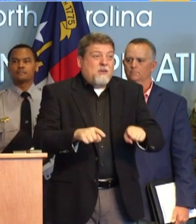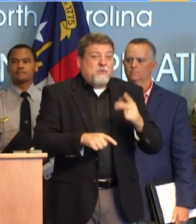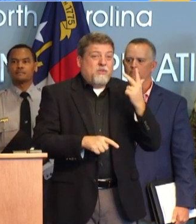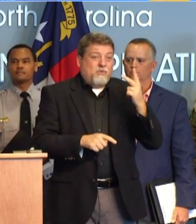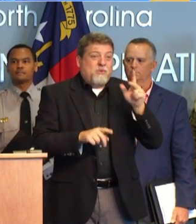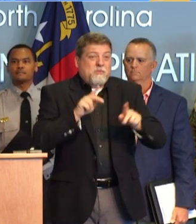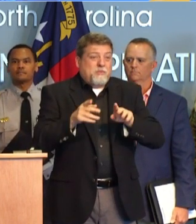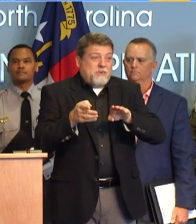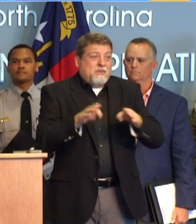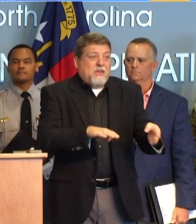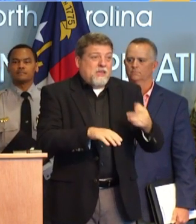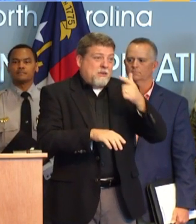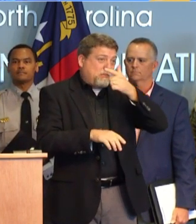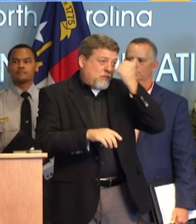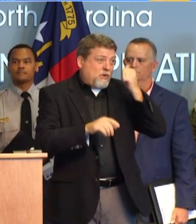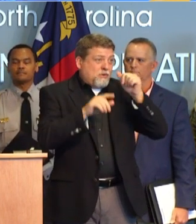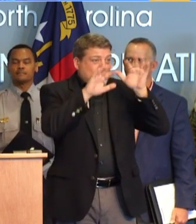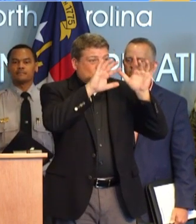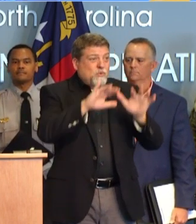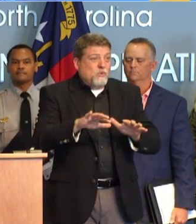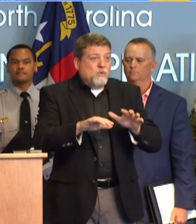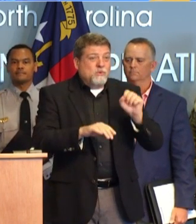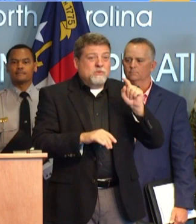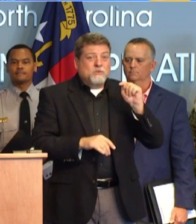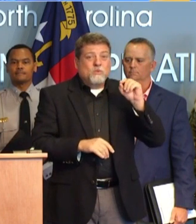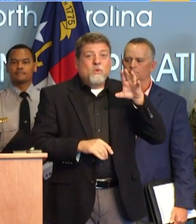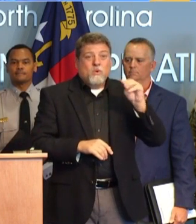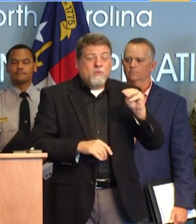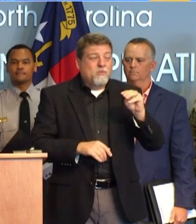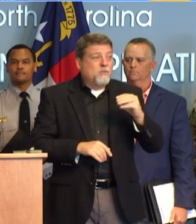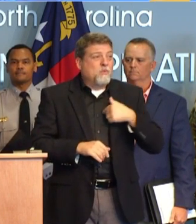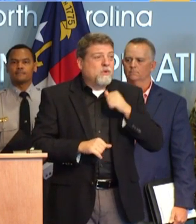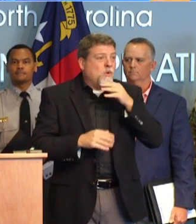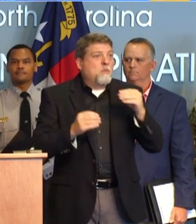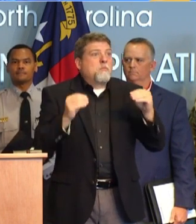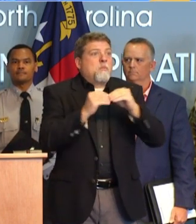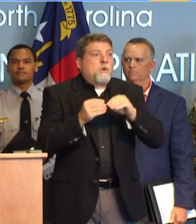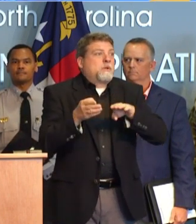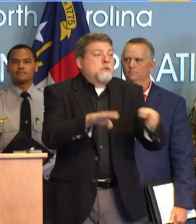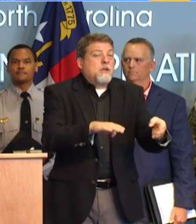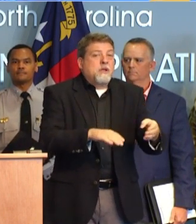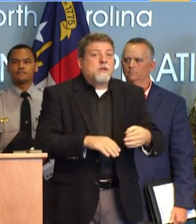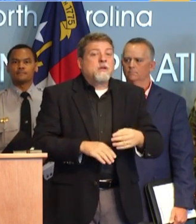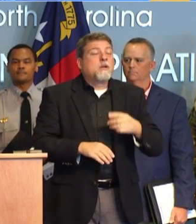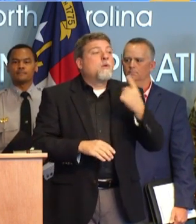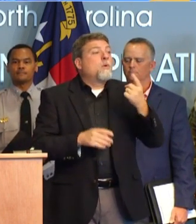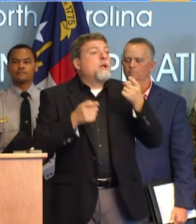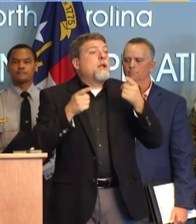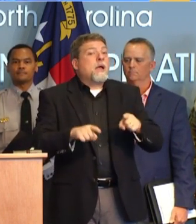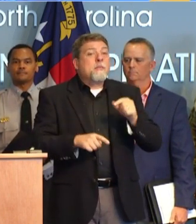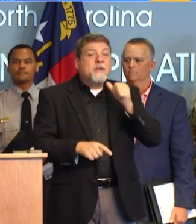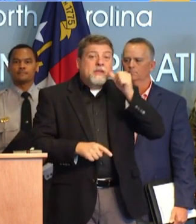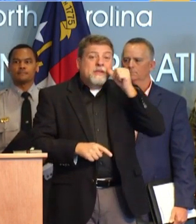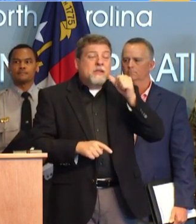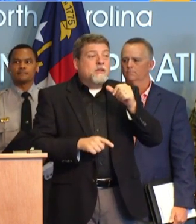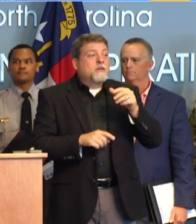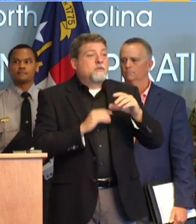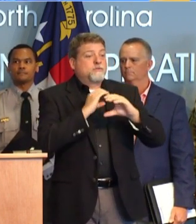SADLY, THIS STORM HAS NOW CLAIMED THREE LIVES AND ONE ADDITIONAL DEATH REMAINS UNDER INVESTIGATION. WE DON'T WANT TO LAZ ANY MORE